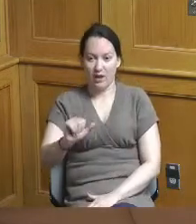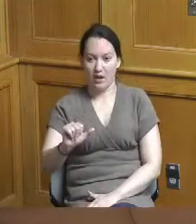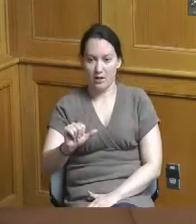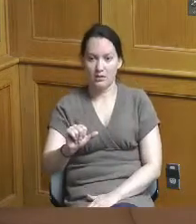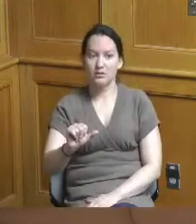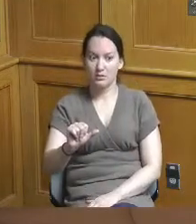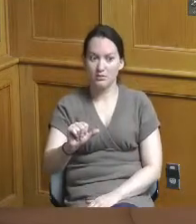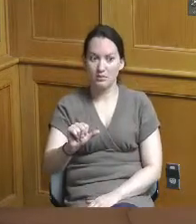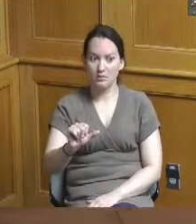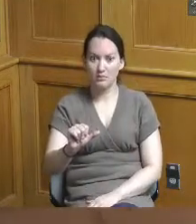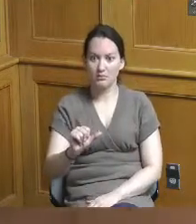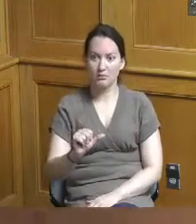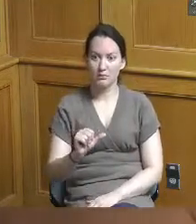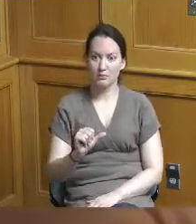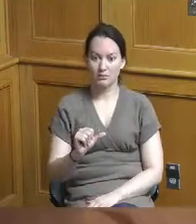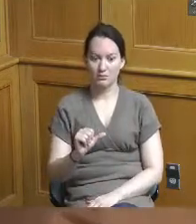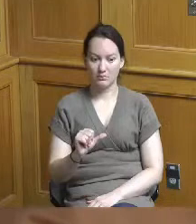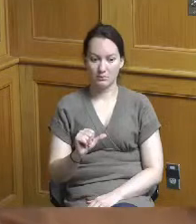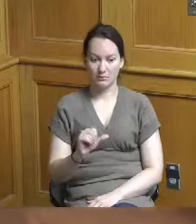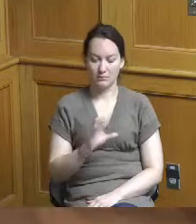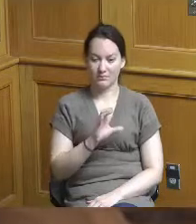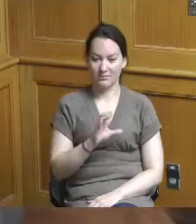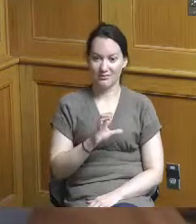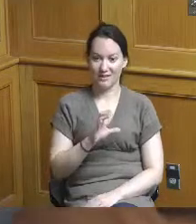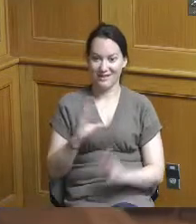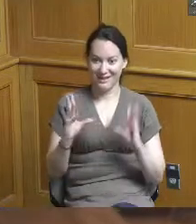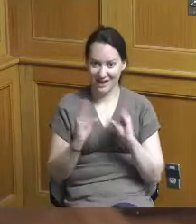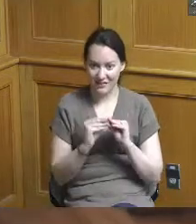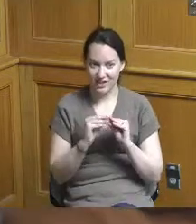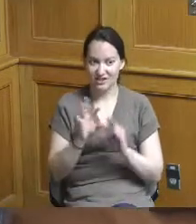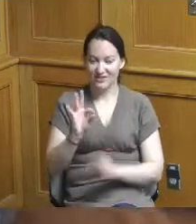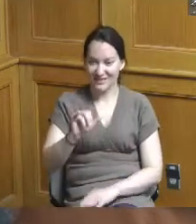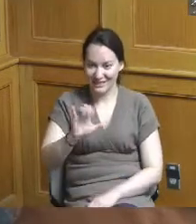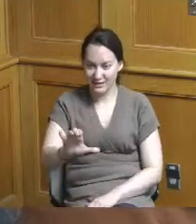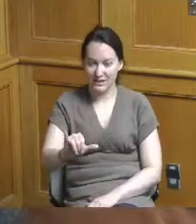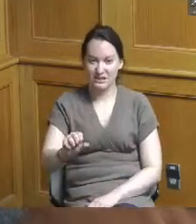which is has a convention facility Authority why we even have money available to even have